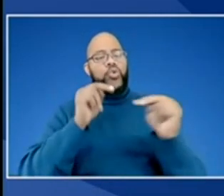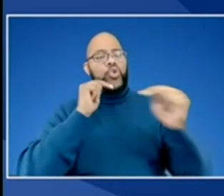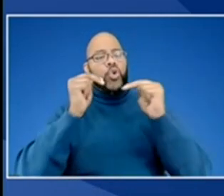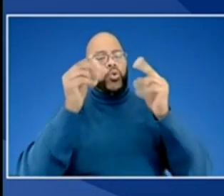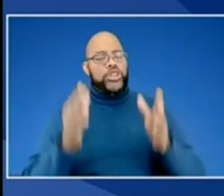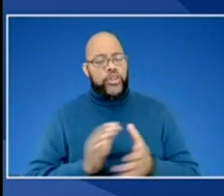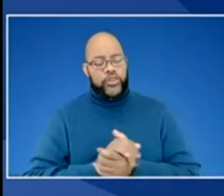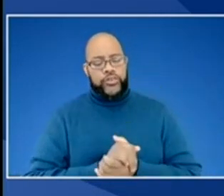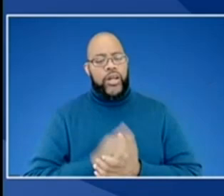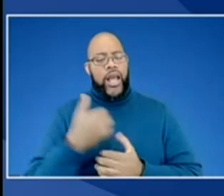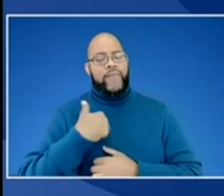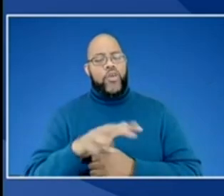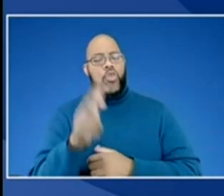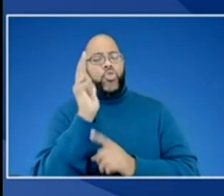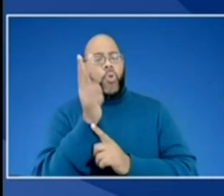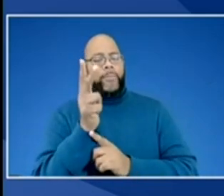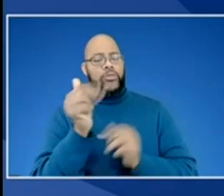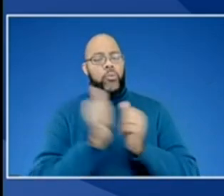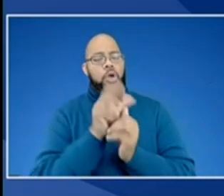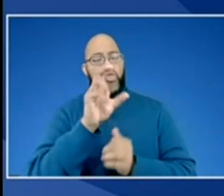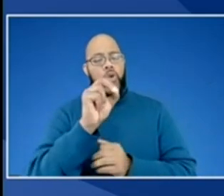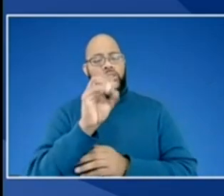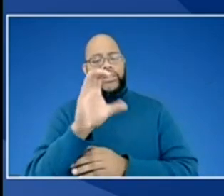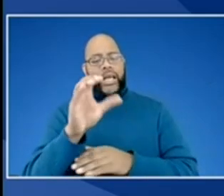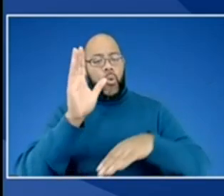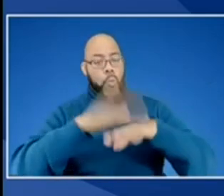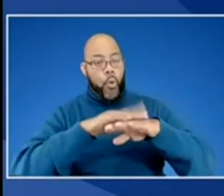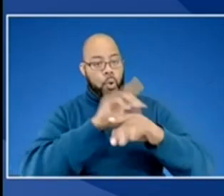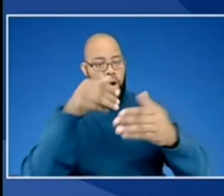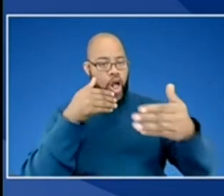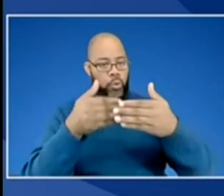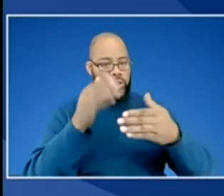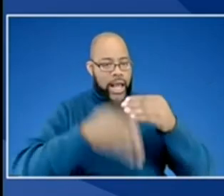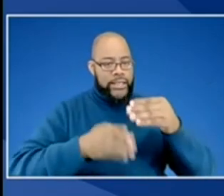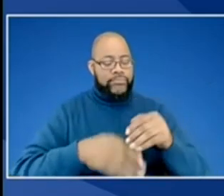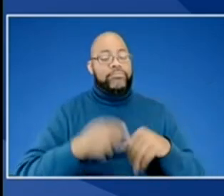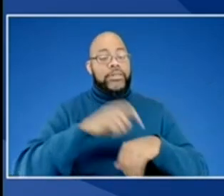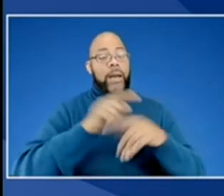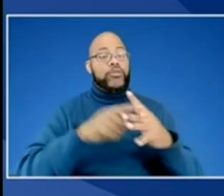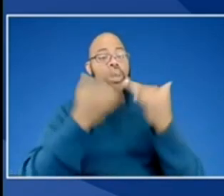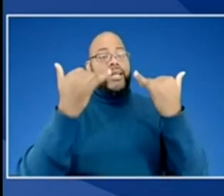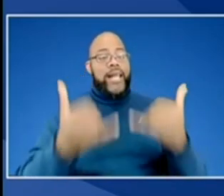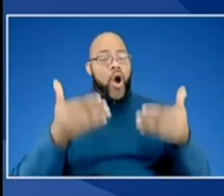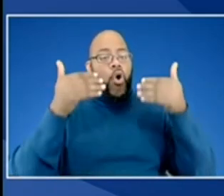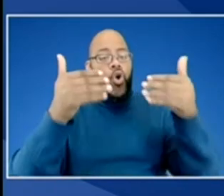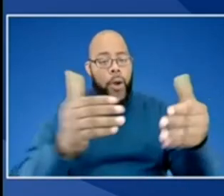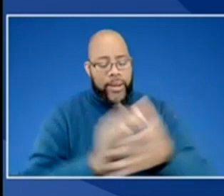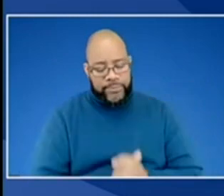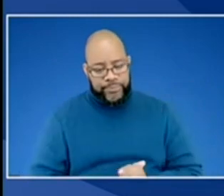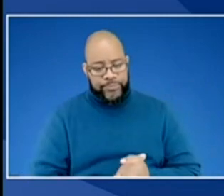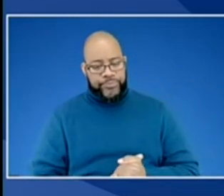You'll have three minutes with a 30-second warning. Your time starts now. Okay. Thank you.